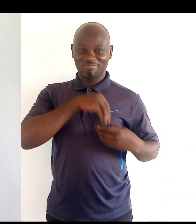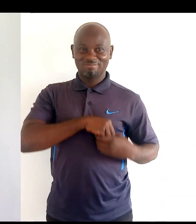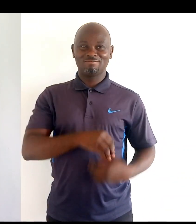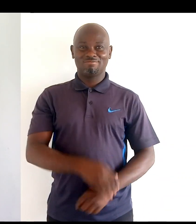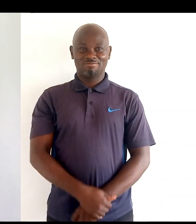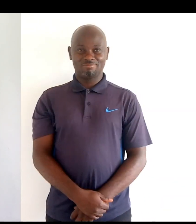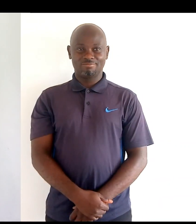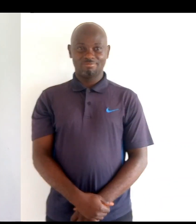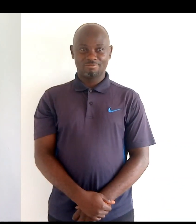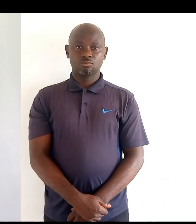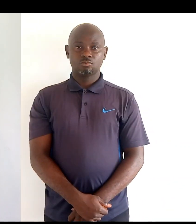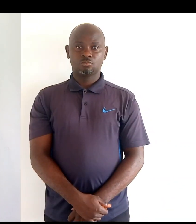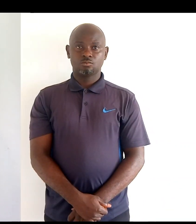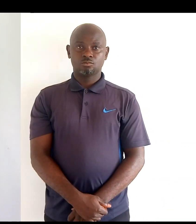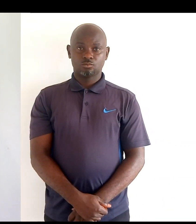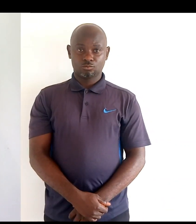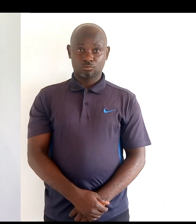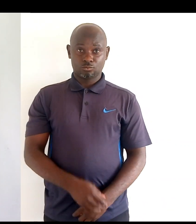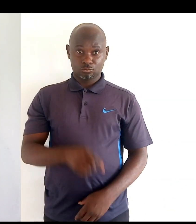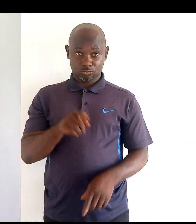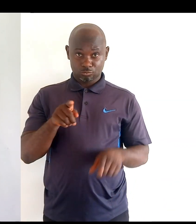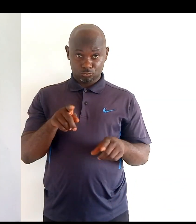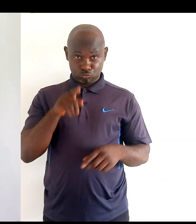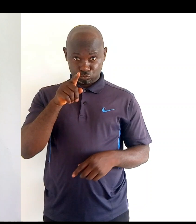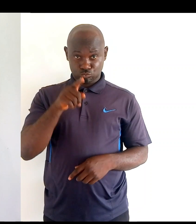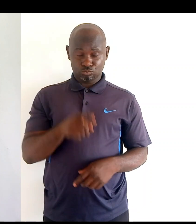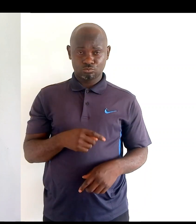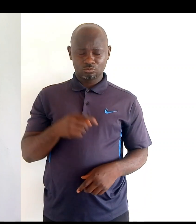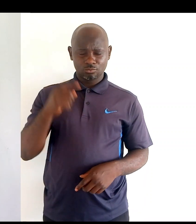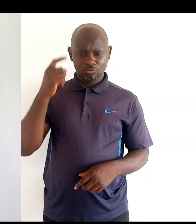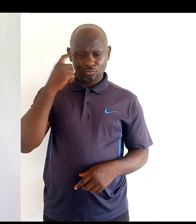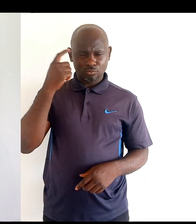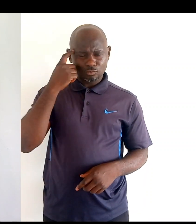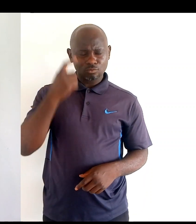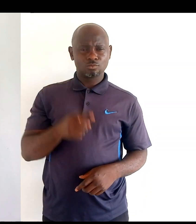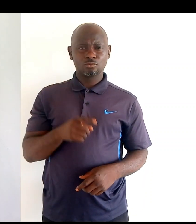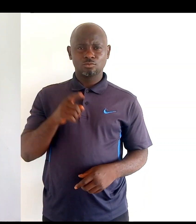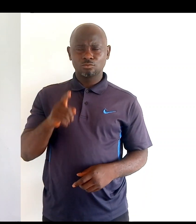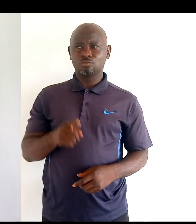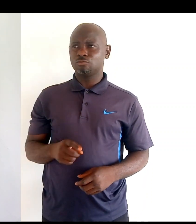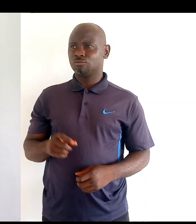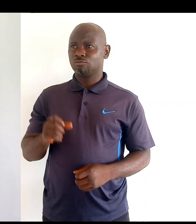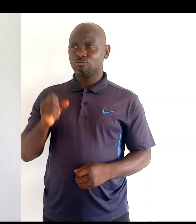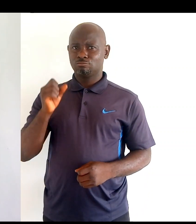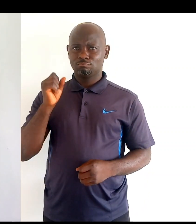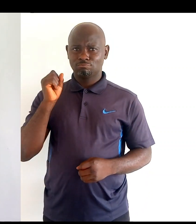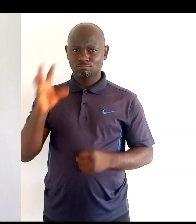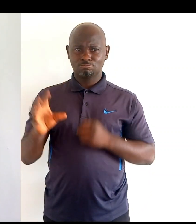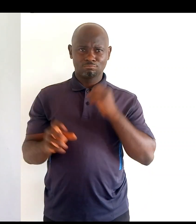African sign languages are no exception. Our cautious attempt to be multilingual